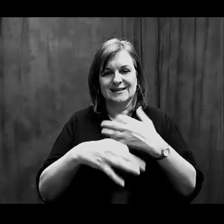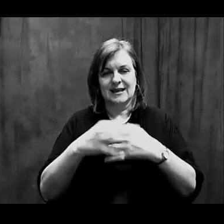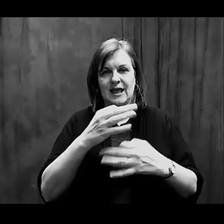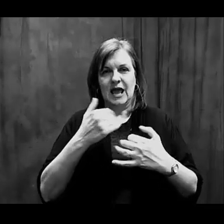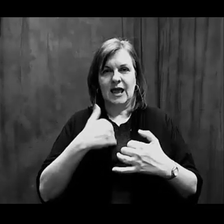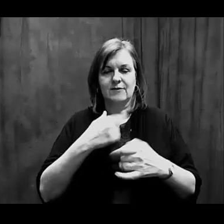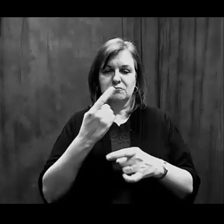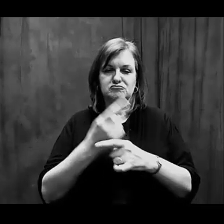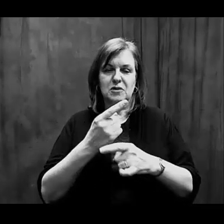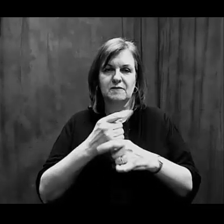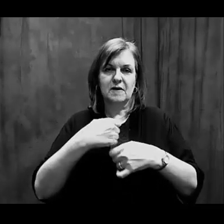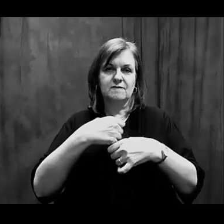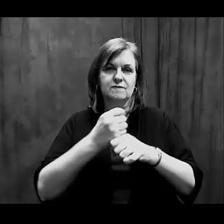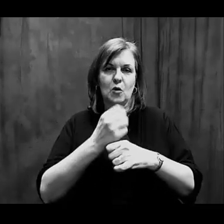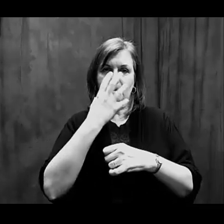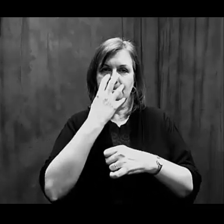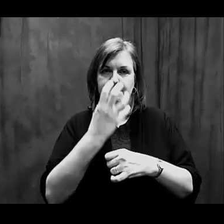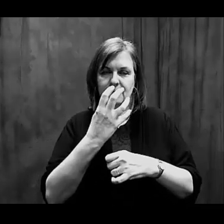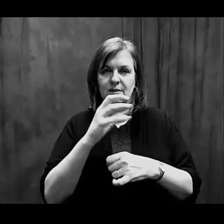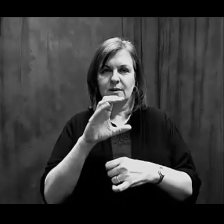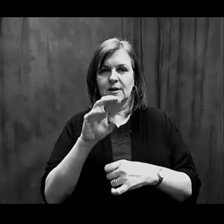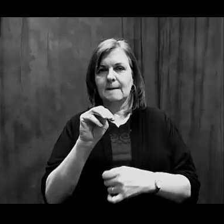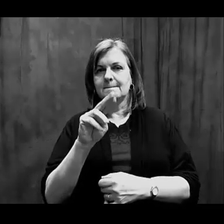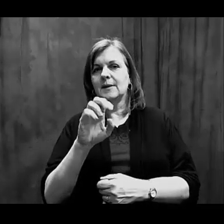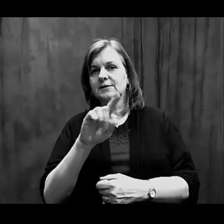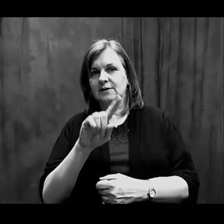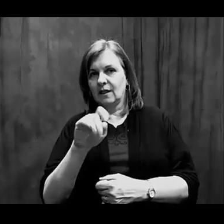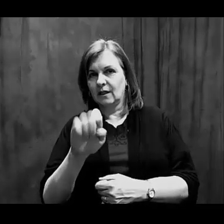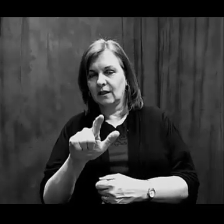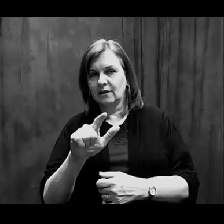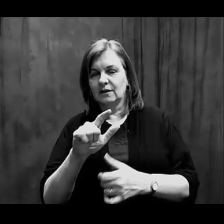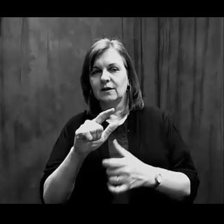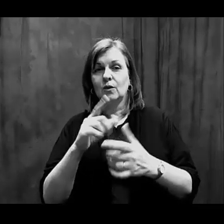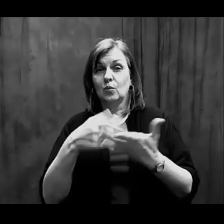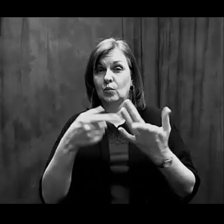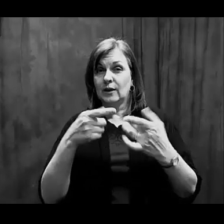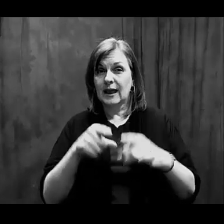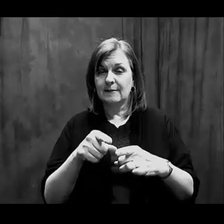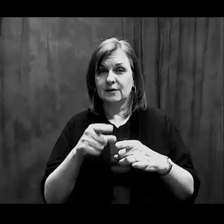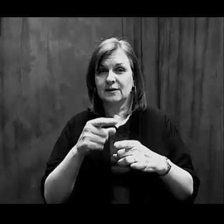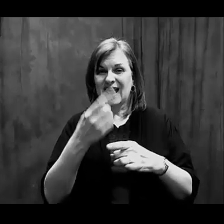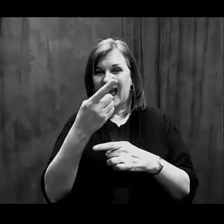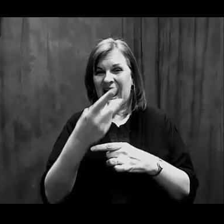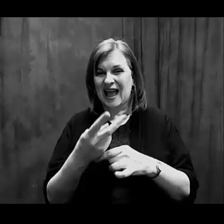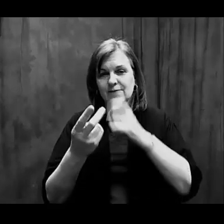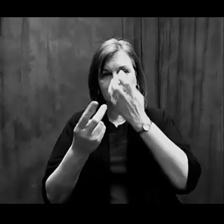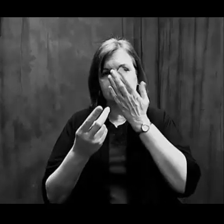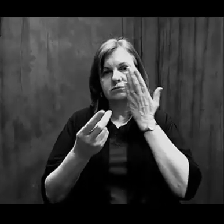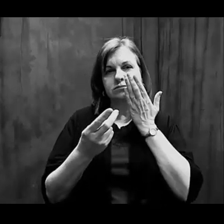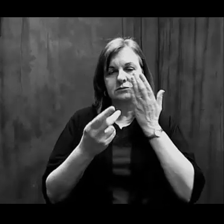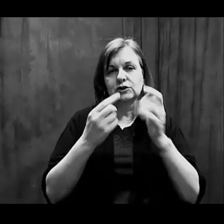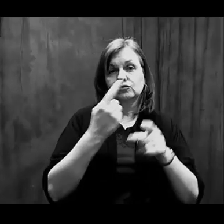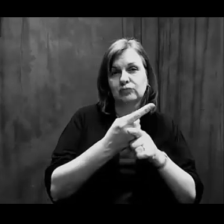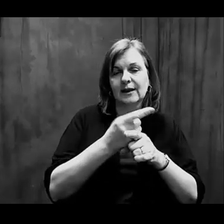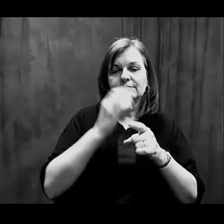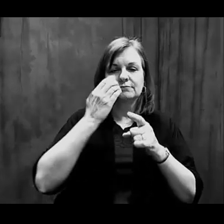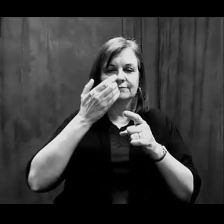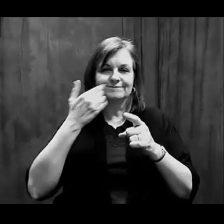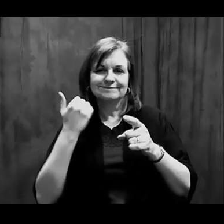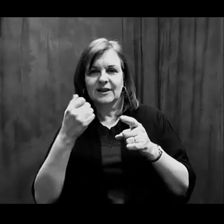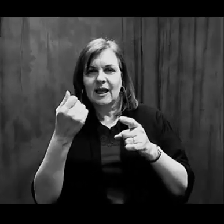so instead of having a properly formed muzzle in the front we get a formation of just half the muzzle